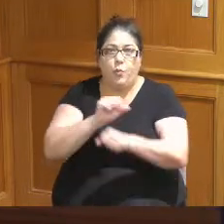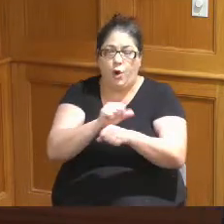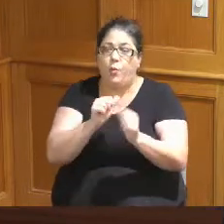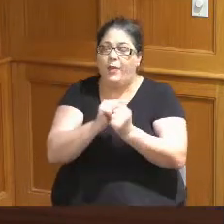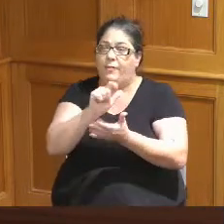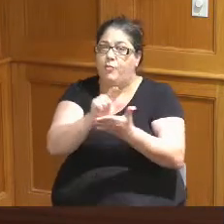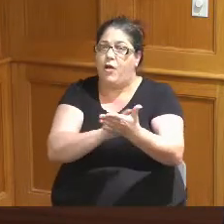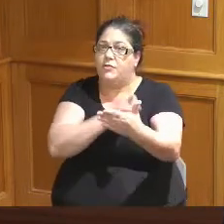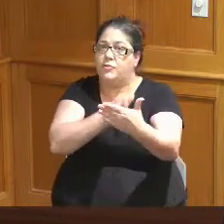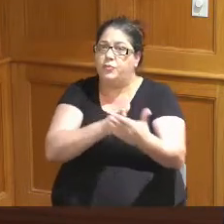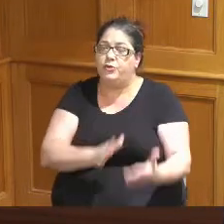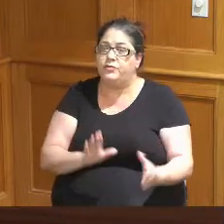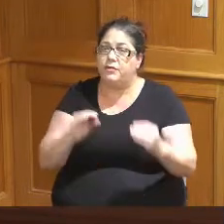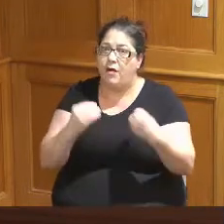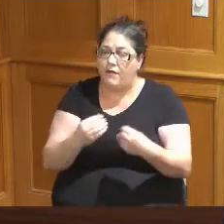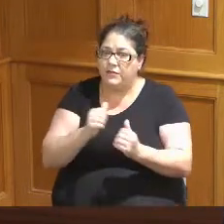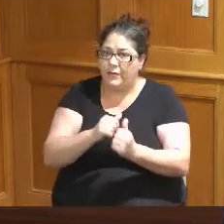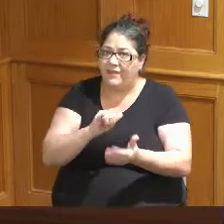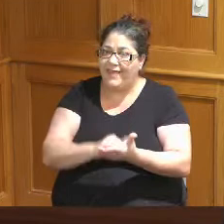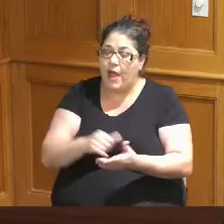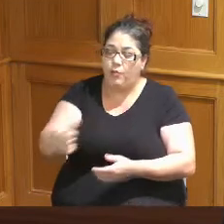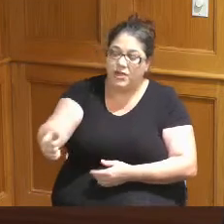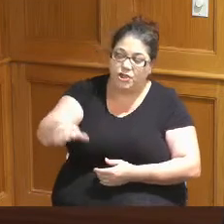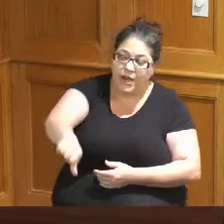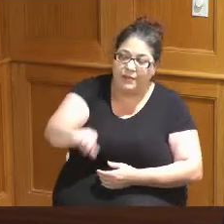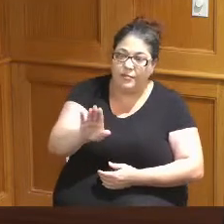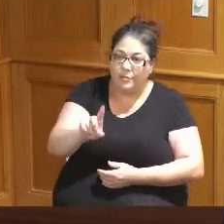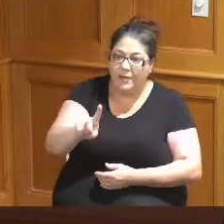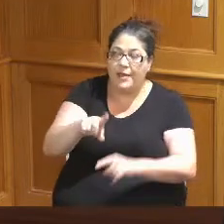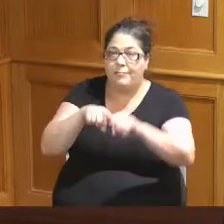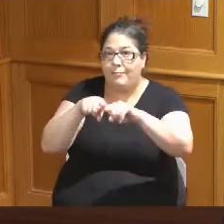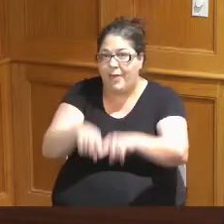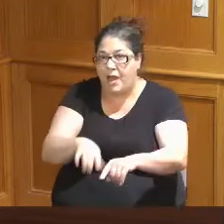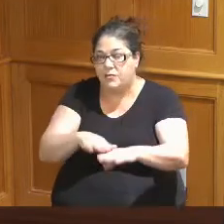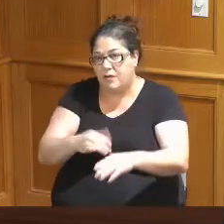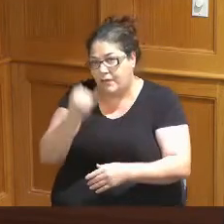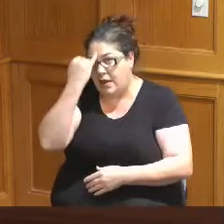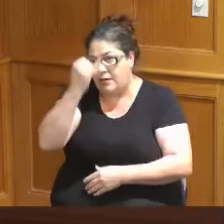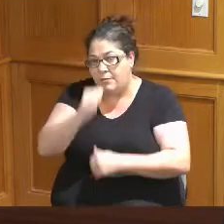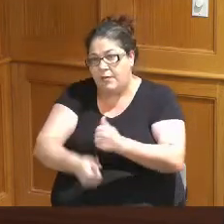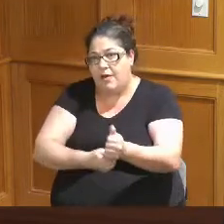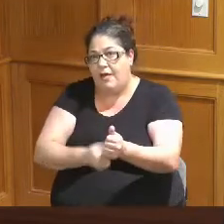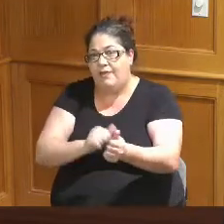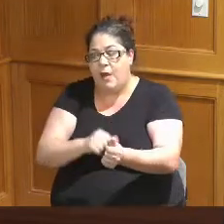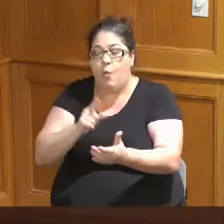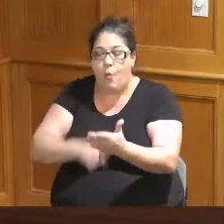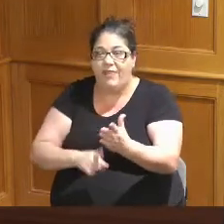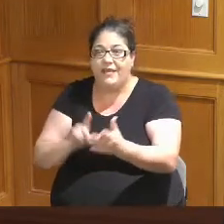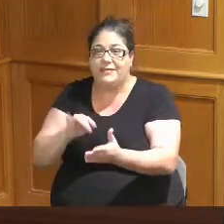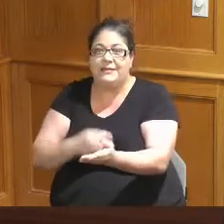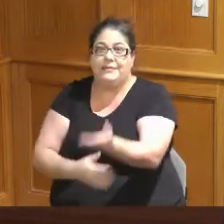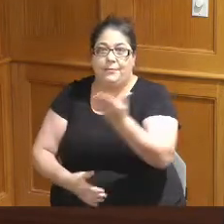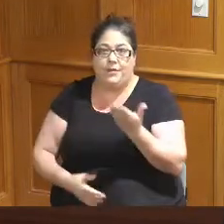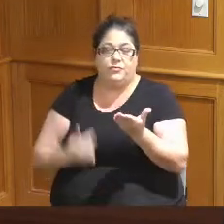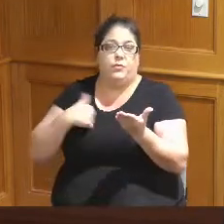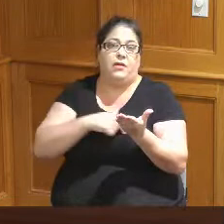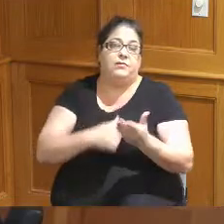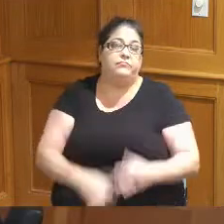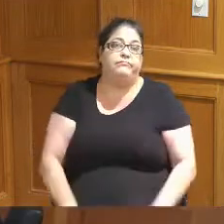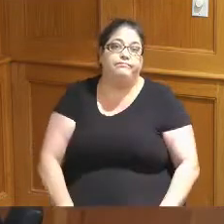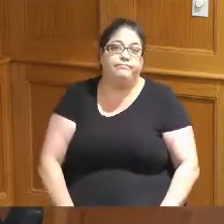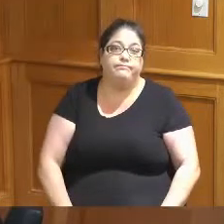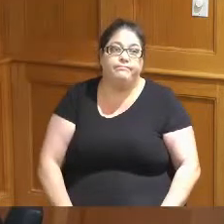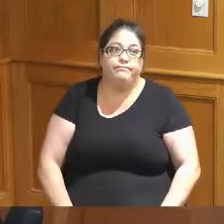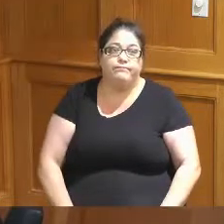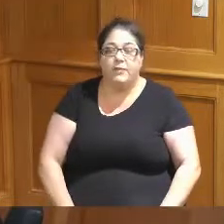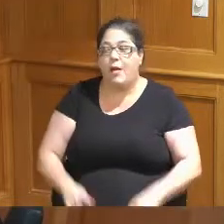of the the rejection of the bid based upon the bid bond that was submitted okay right thank you